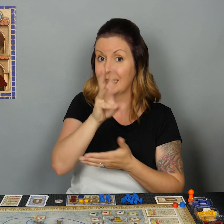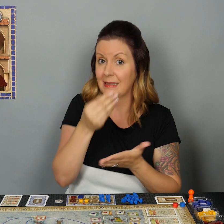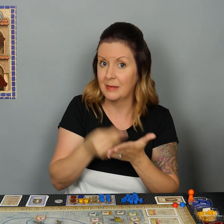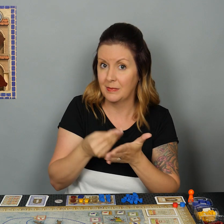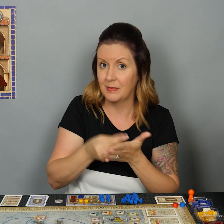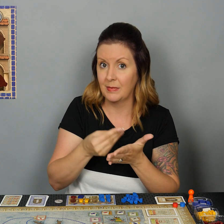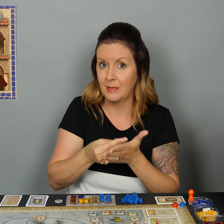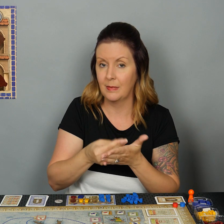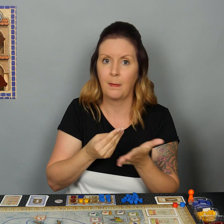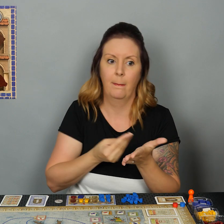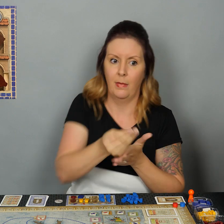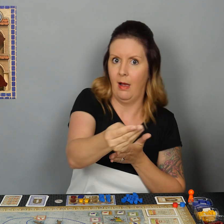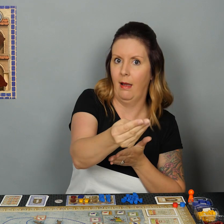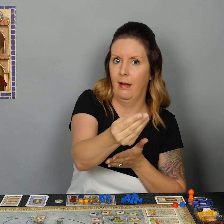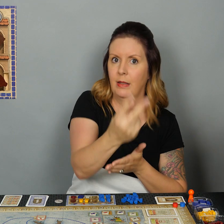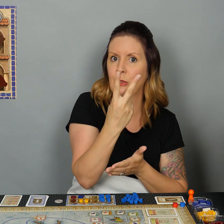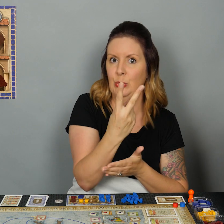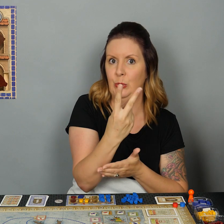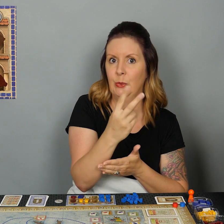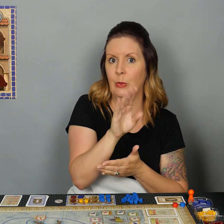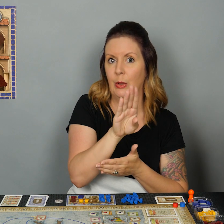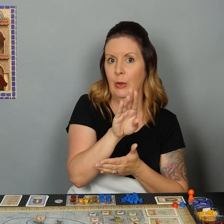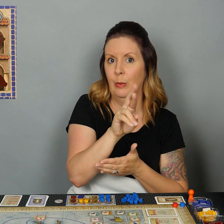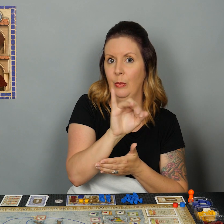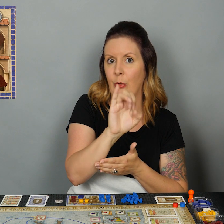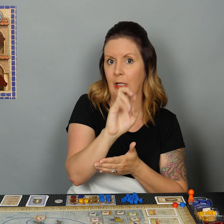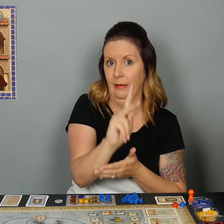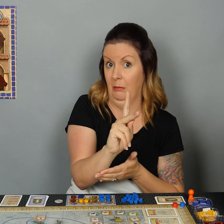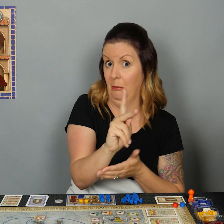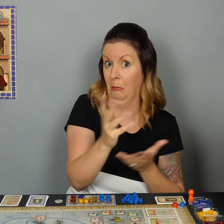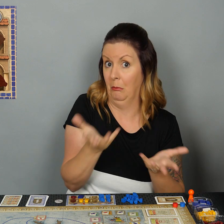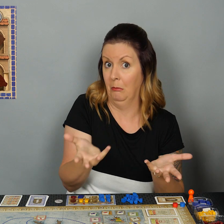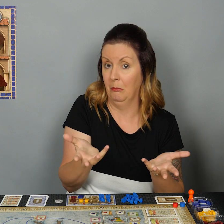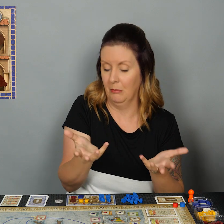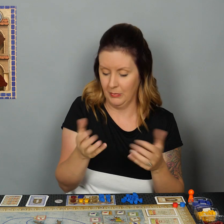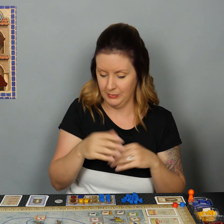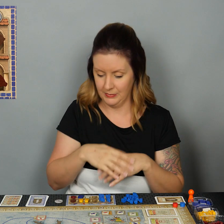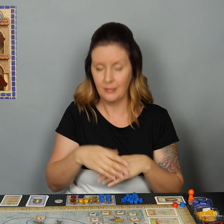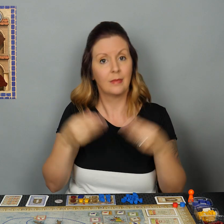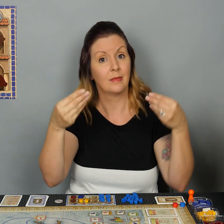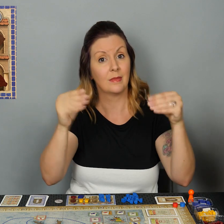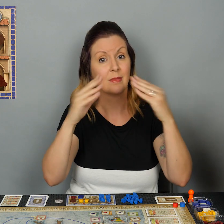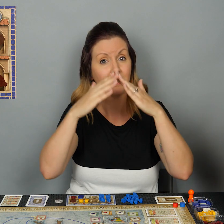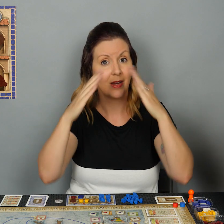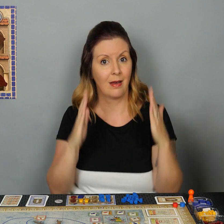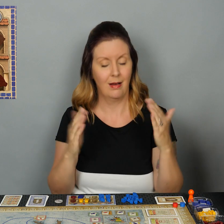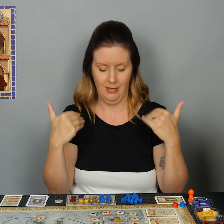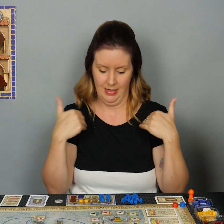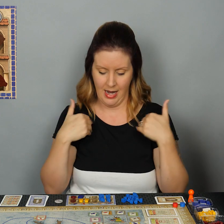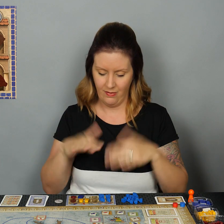And then pay 6 money to get 2 brick.